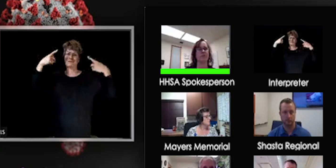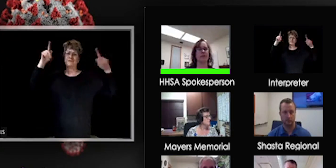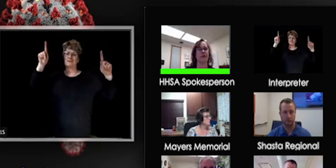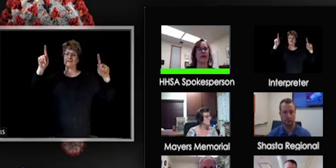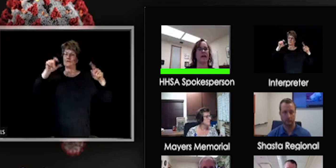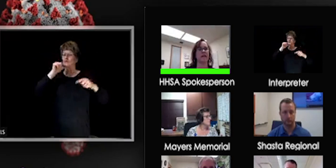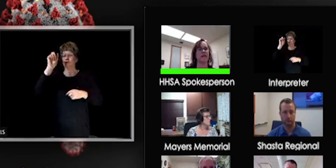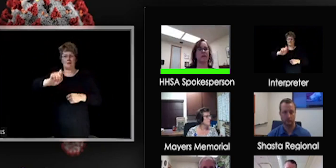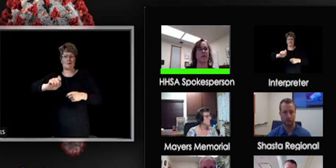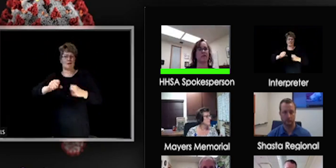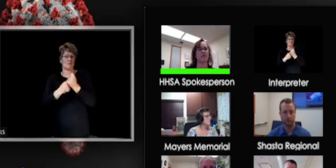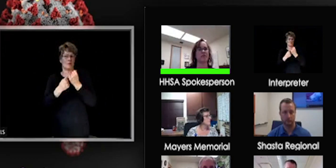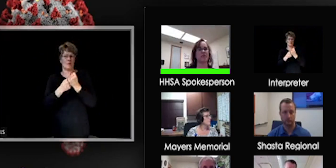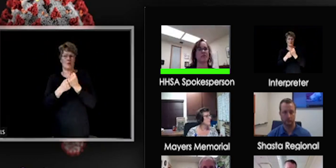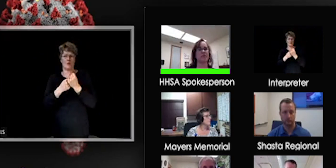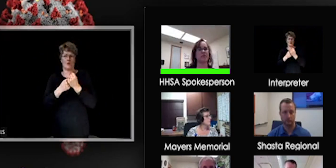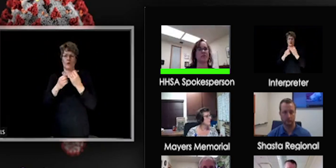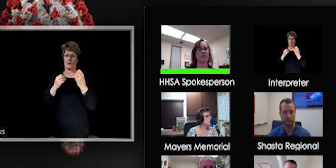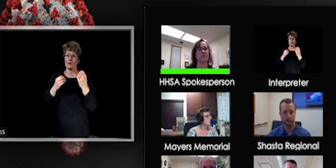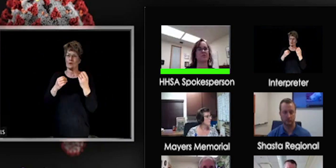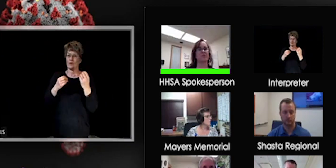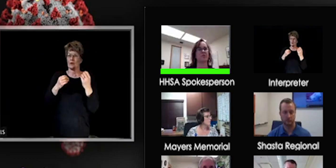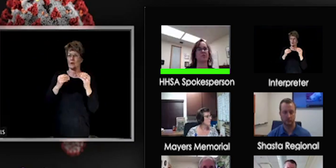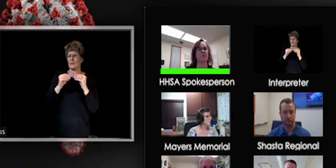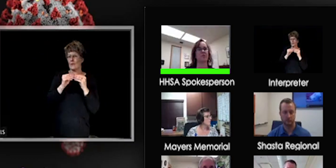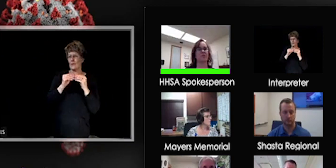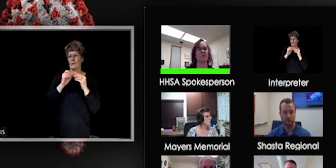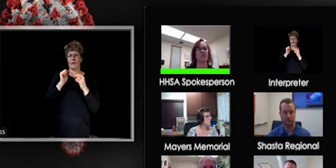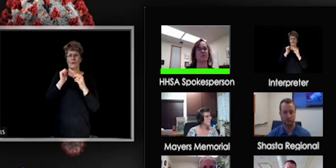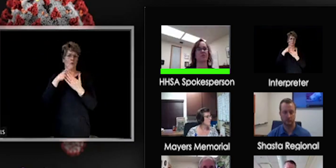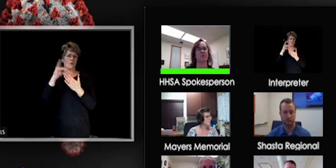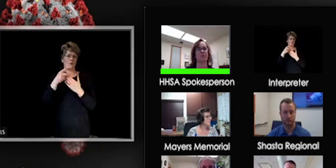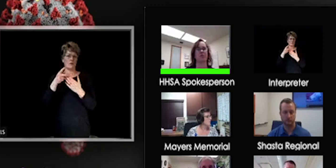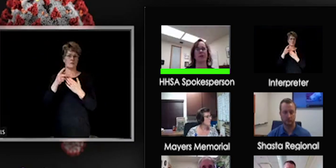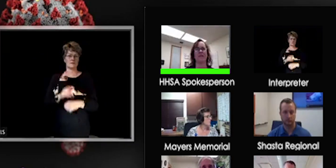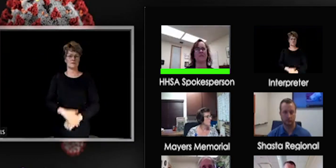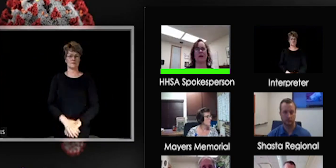That program had a lot of restrictions on it, so there were very few people, I think